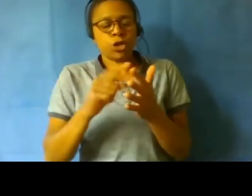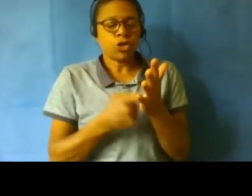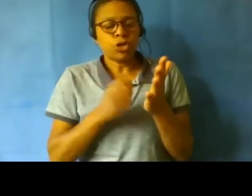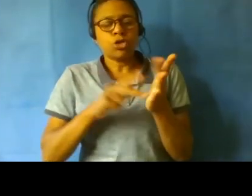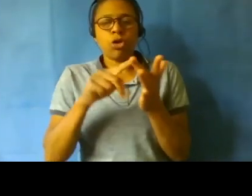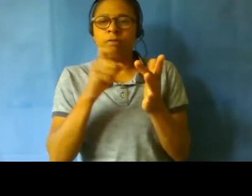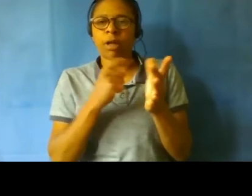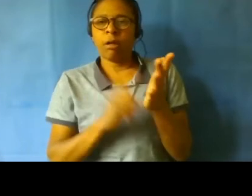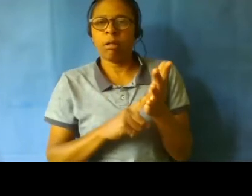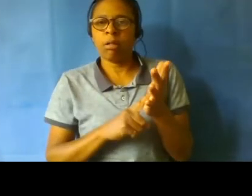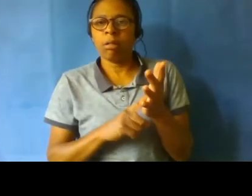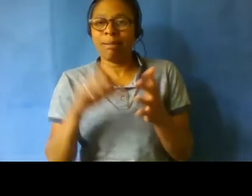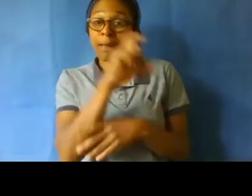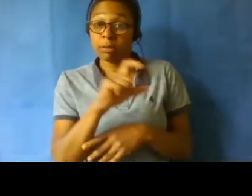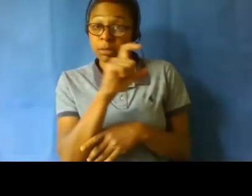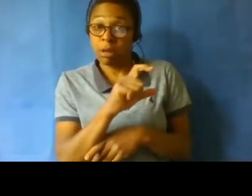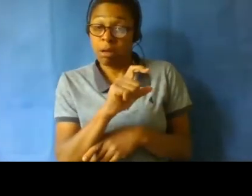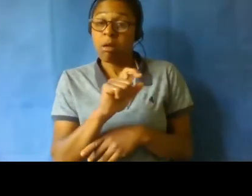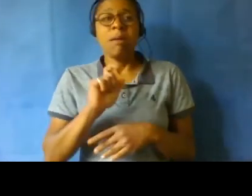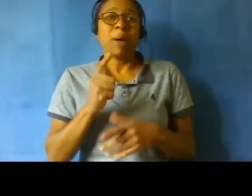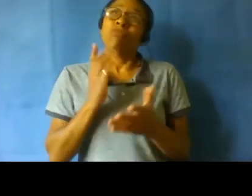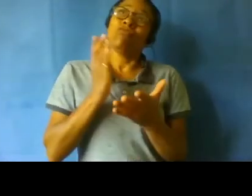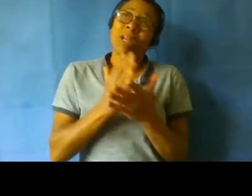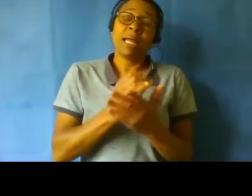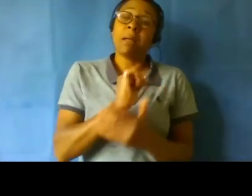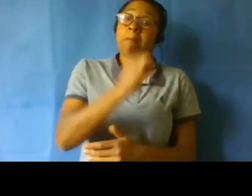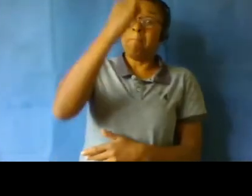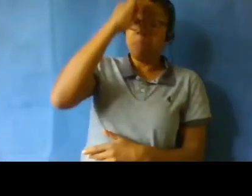need this vaccine she felt it was encouraging promiscuity especially